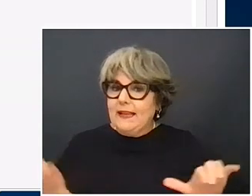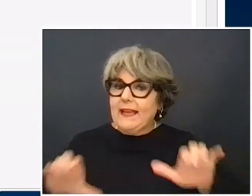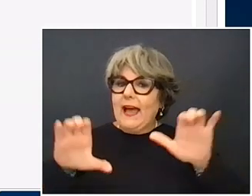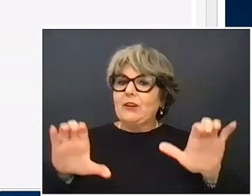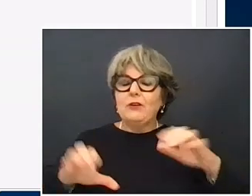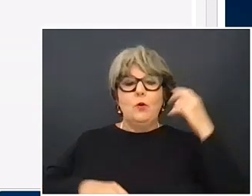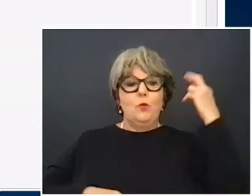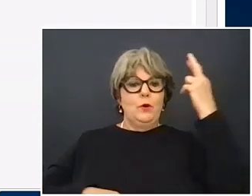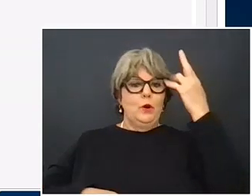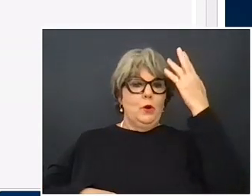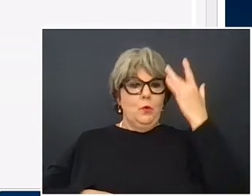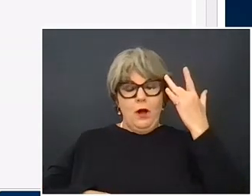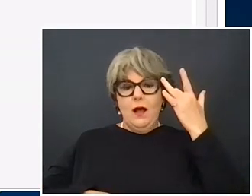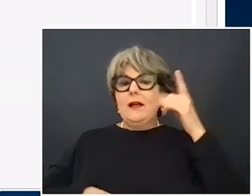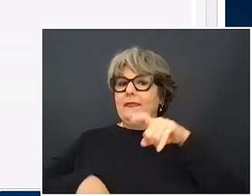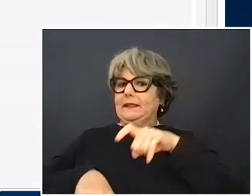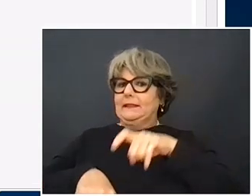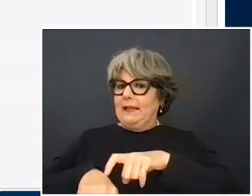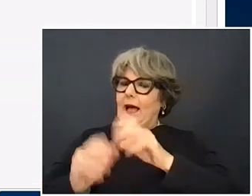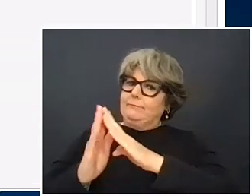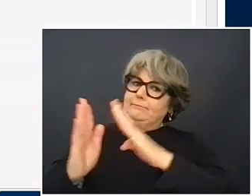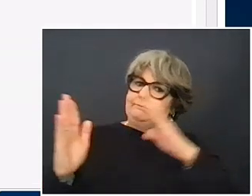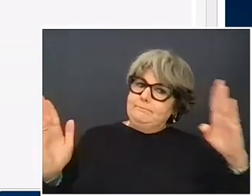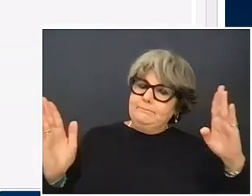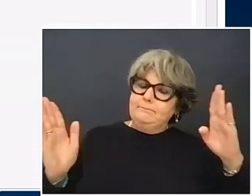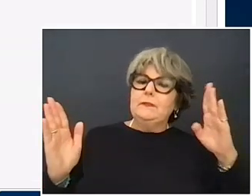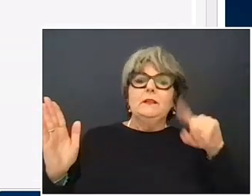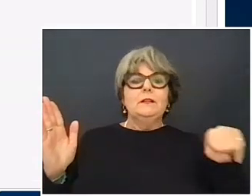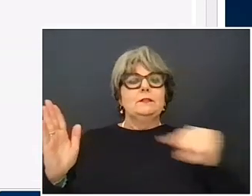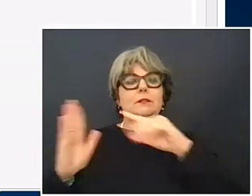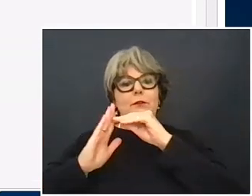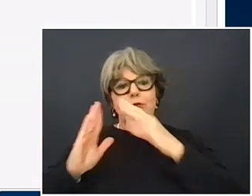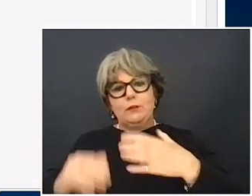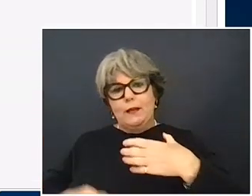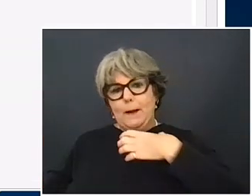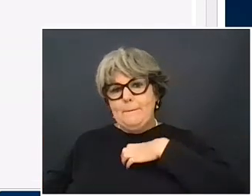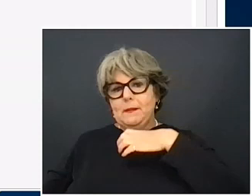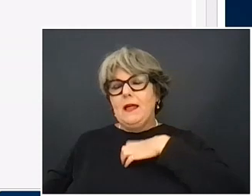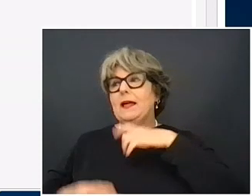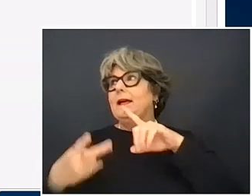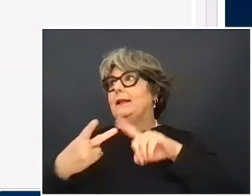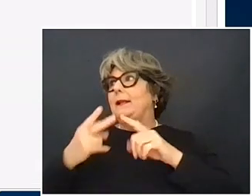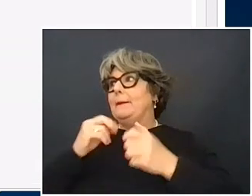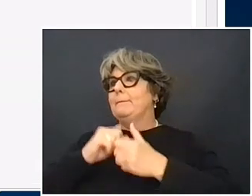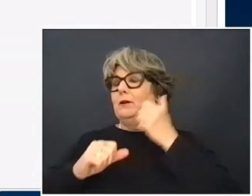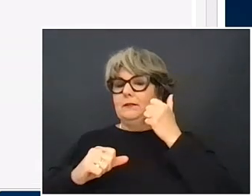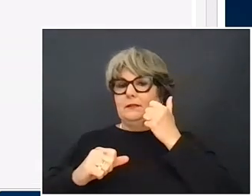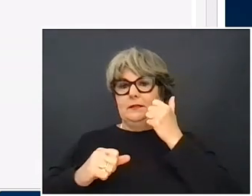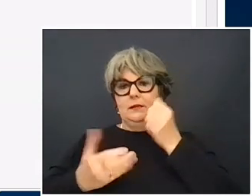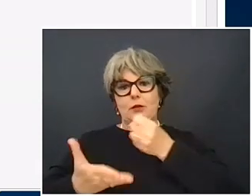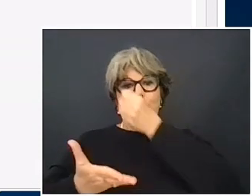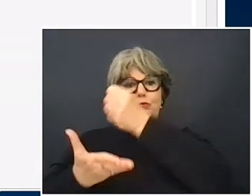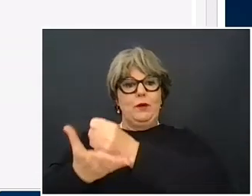a longer period is so that they can complain and mostly make the accrediting agencies aware of what's happened so that